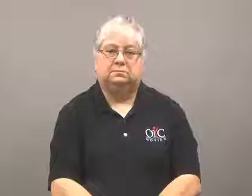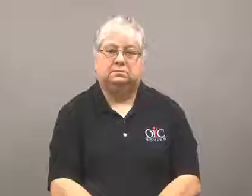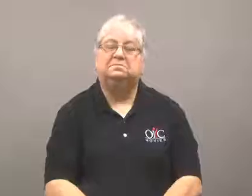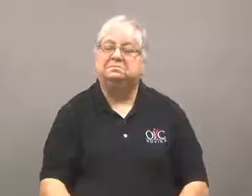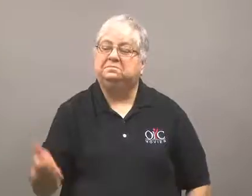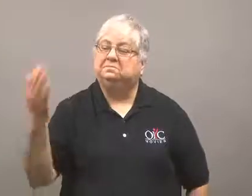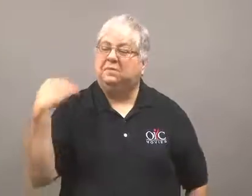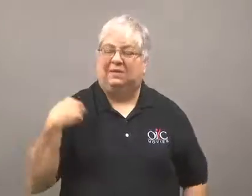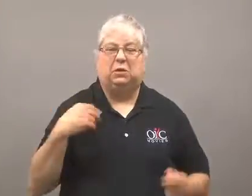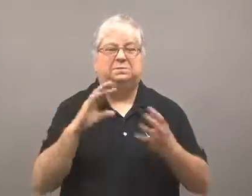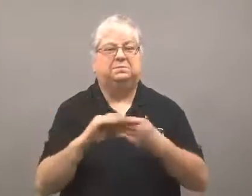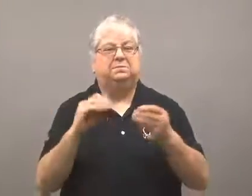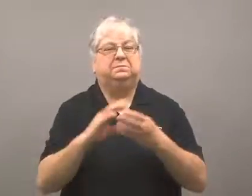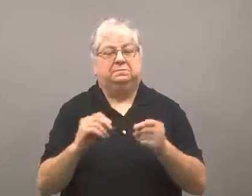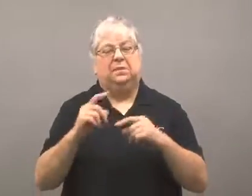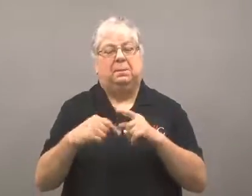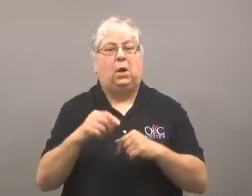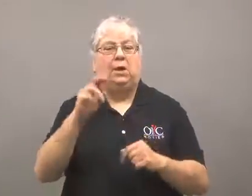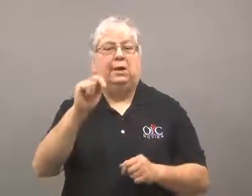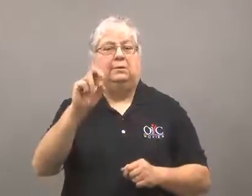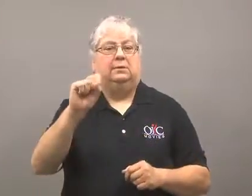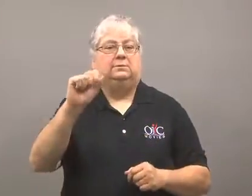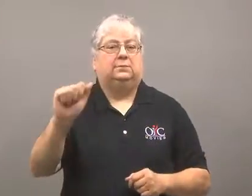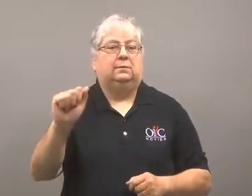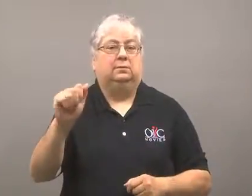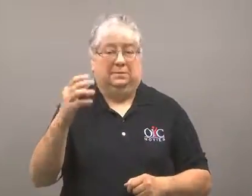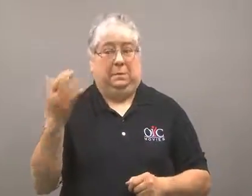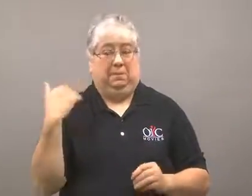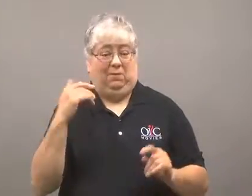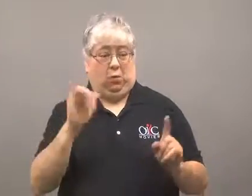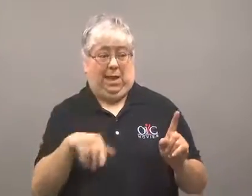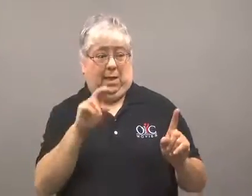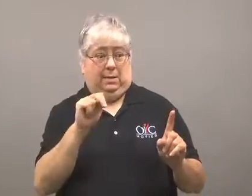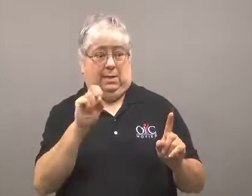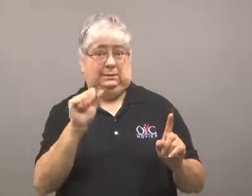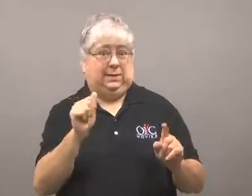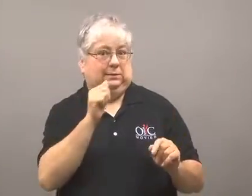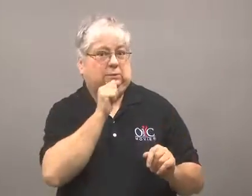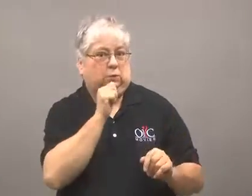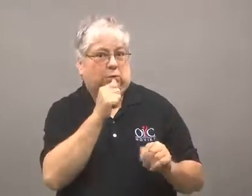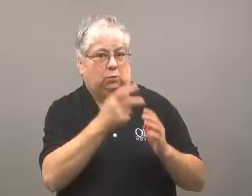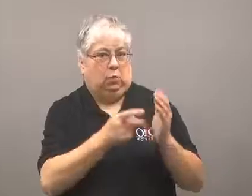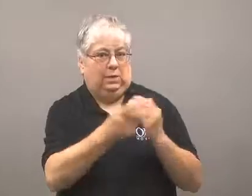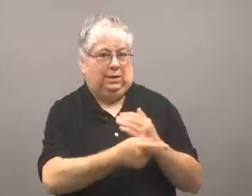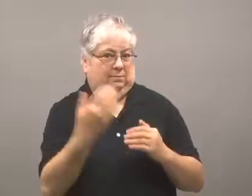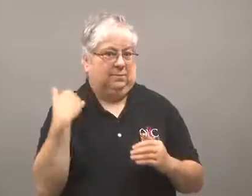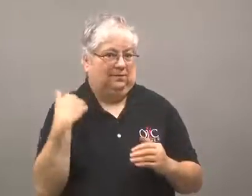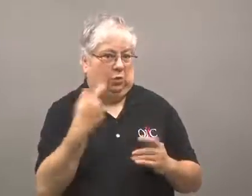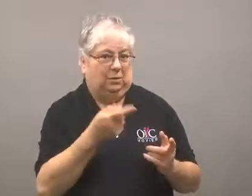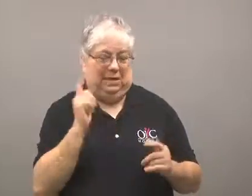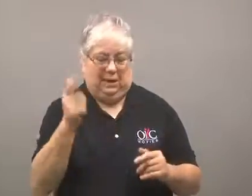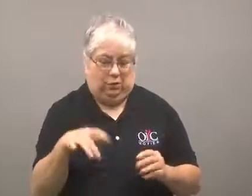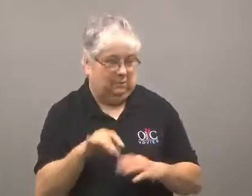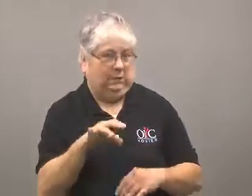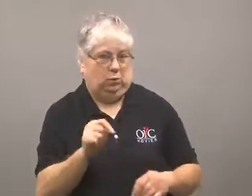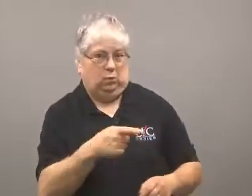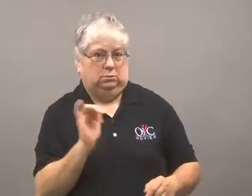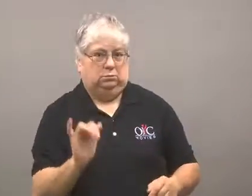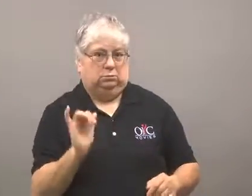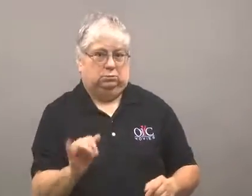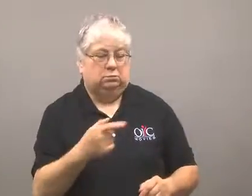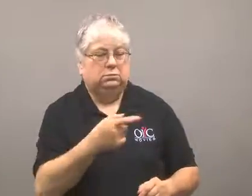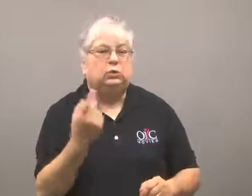I did a story in the past about a formerly secret program, NSA.